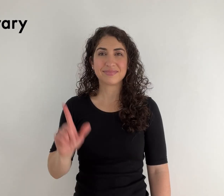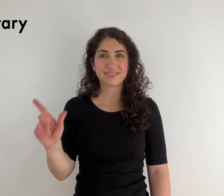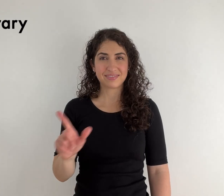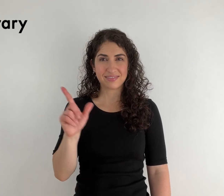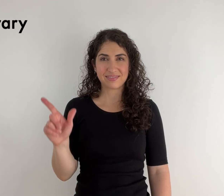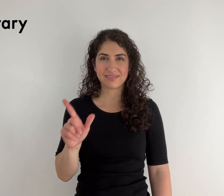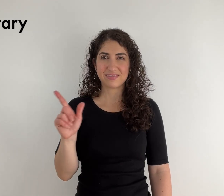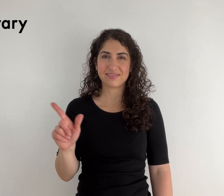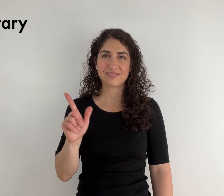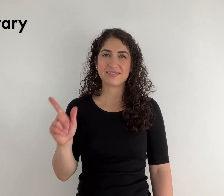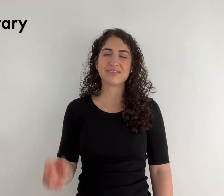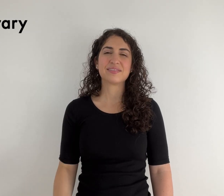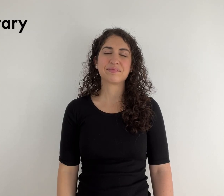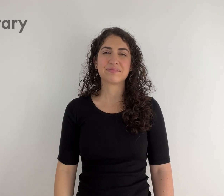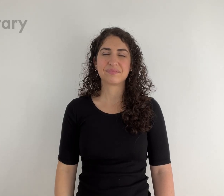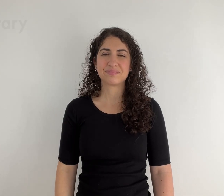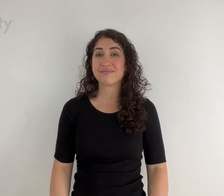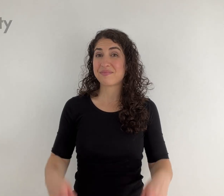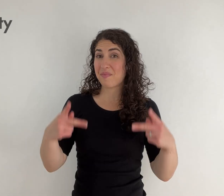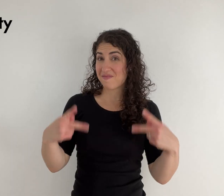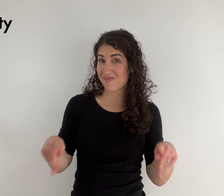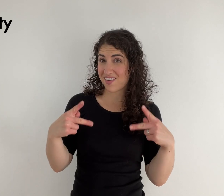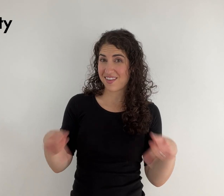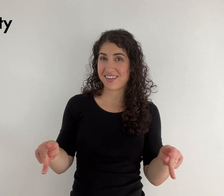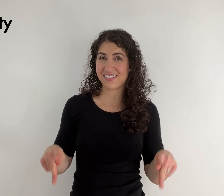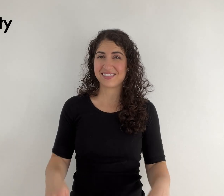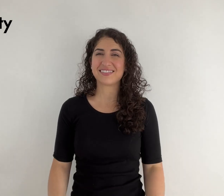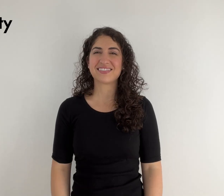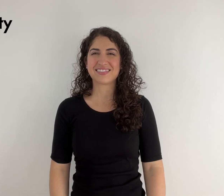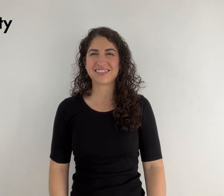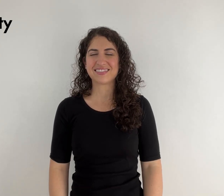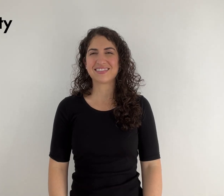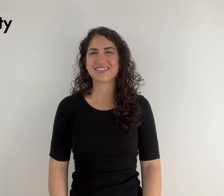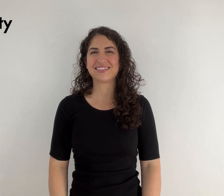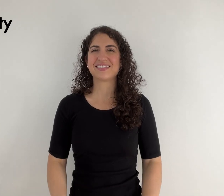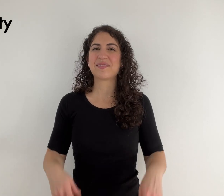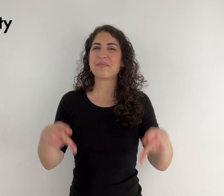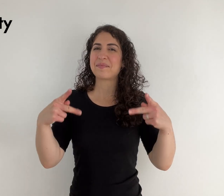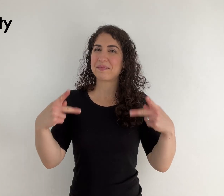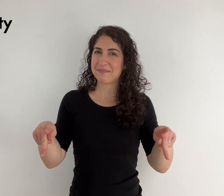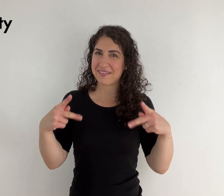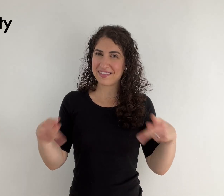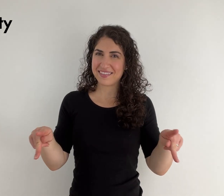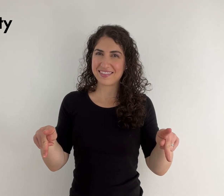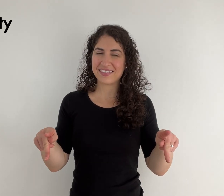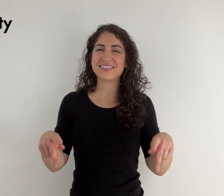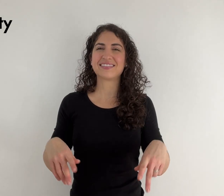LIBRARY PARTY